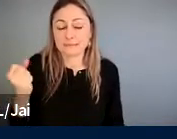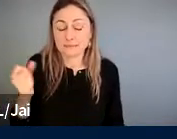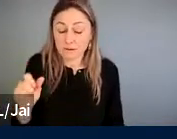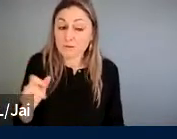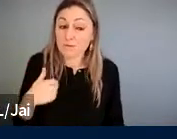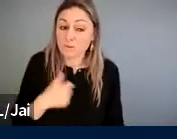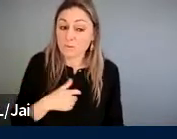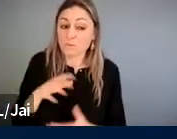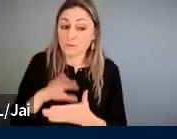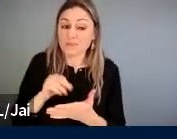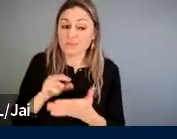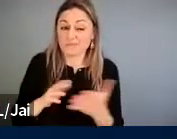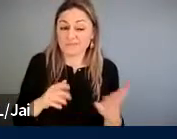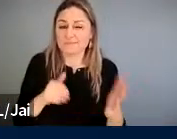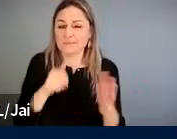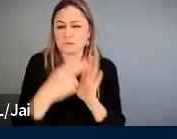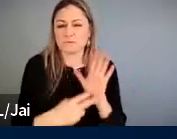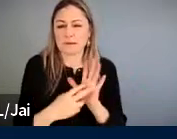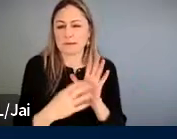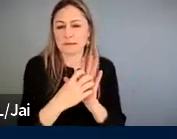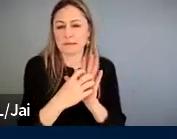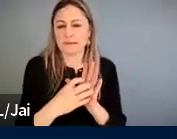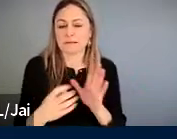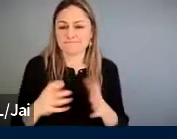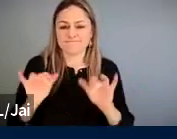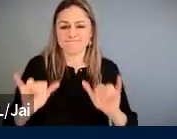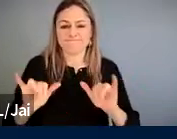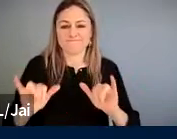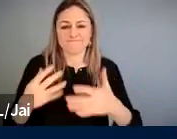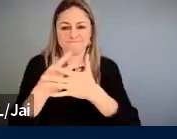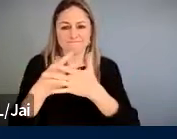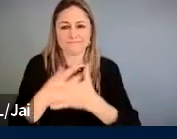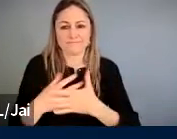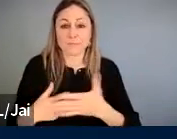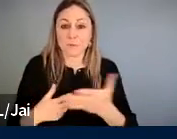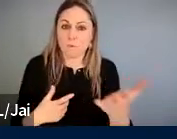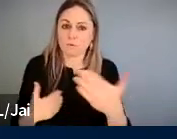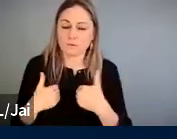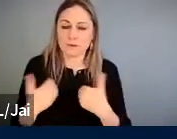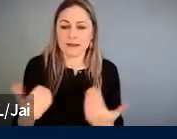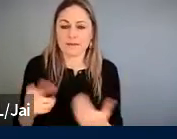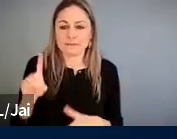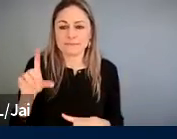sometimes unfairly screen people from jobs based on their disability. We heard from academics. We